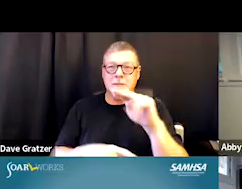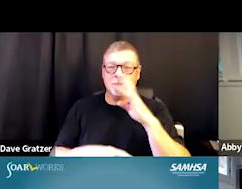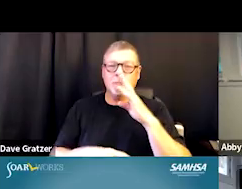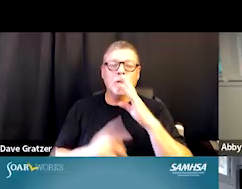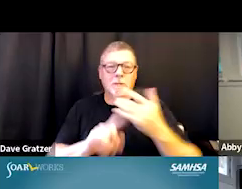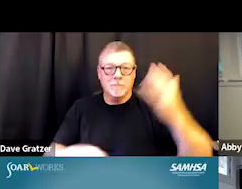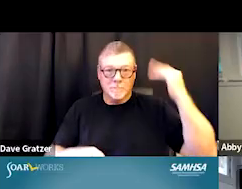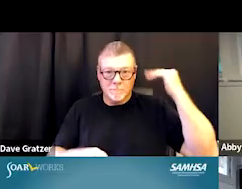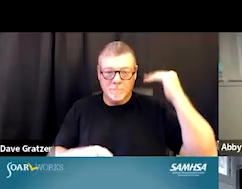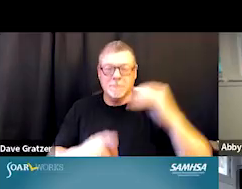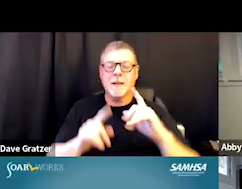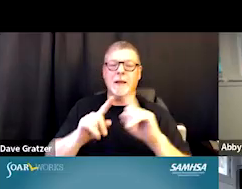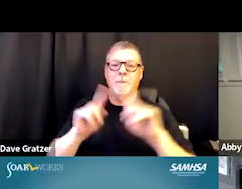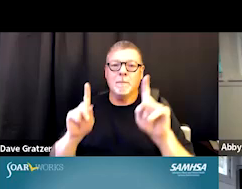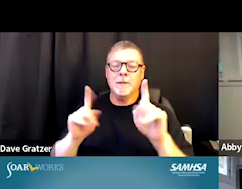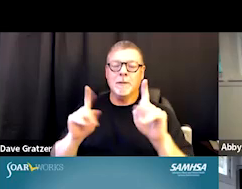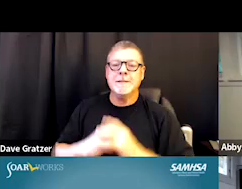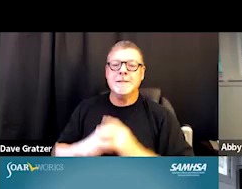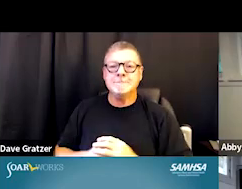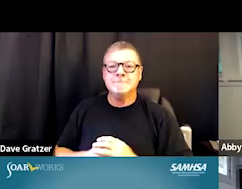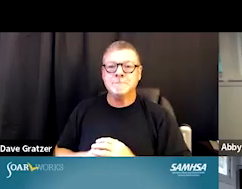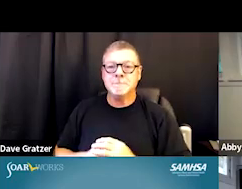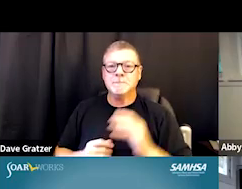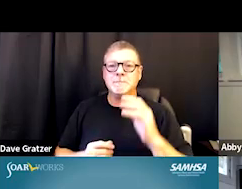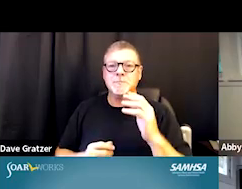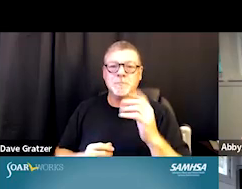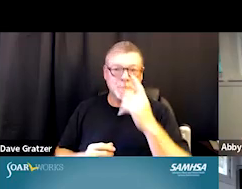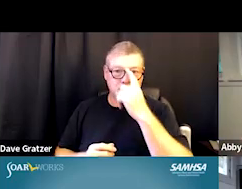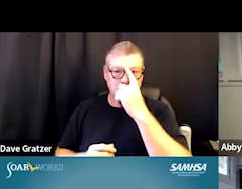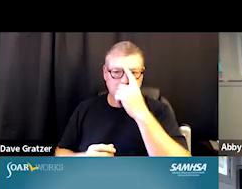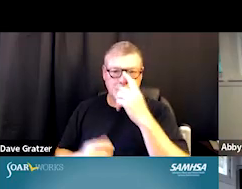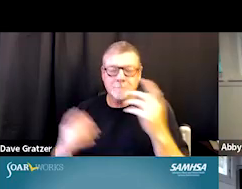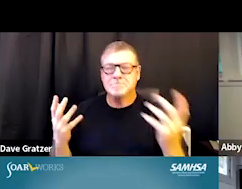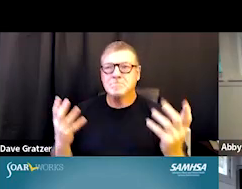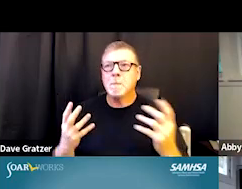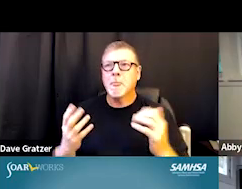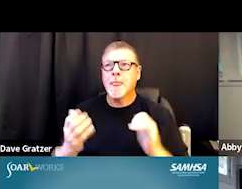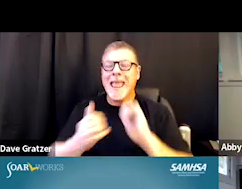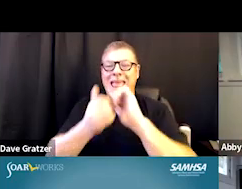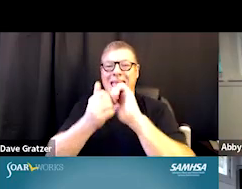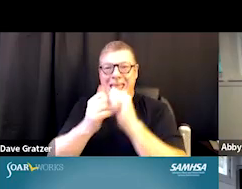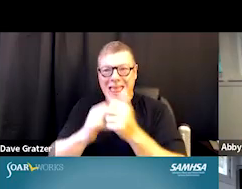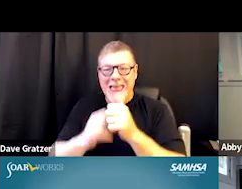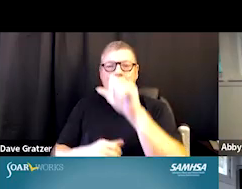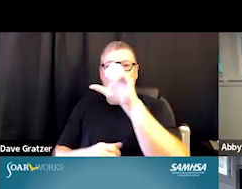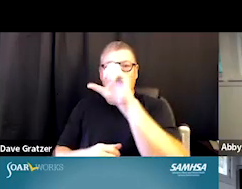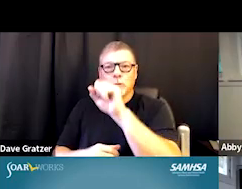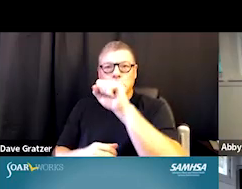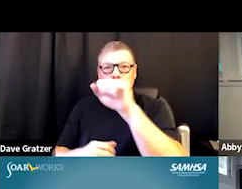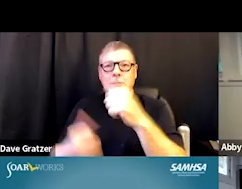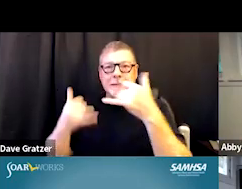but can you just provide a brief overview of how Social Security is still going to accept SOAR applications?